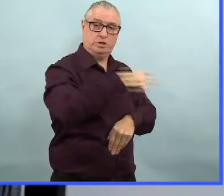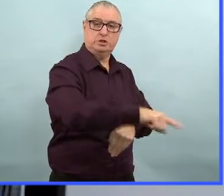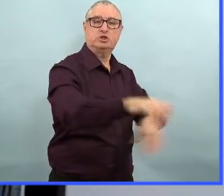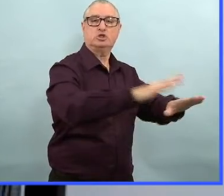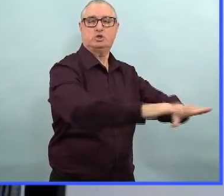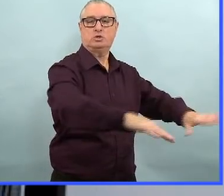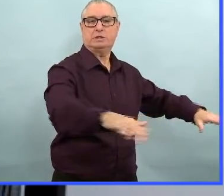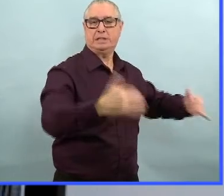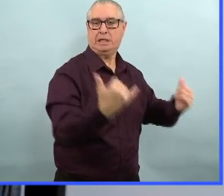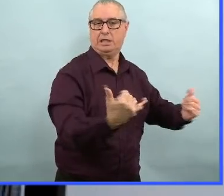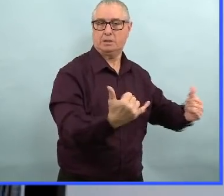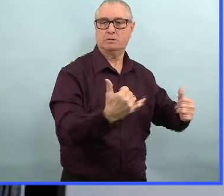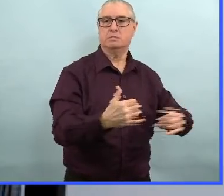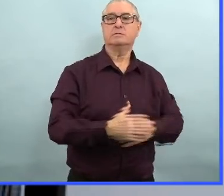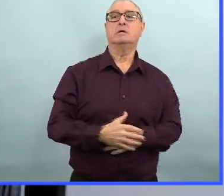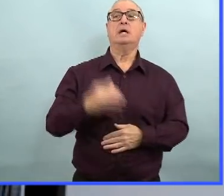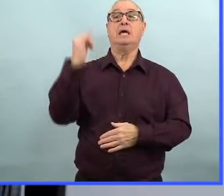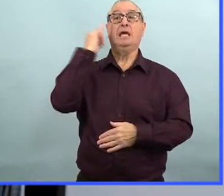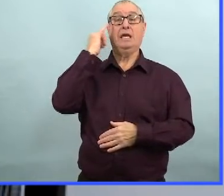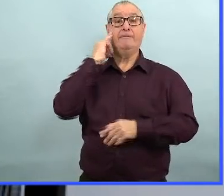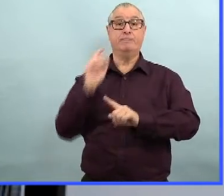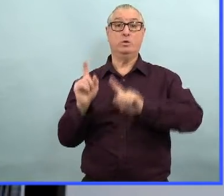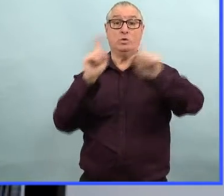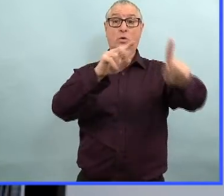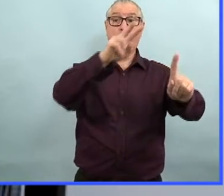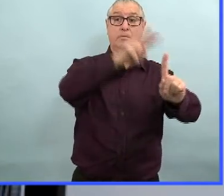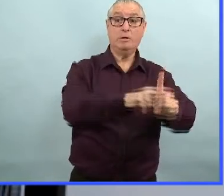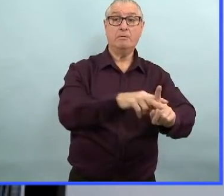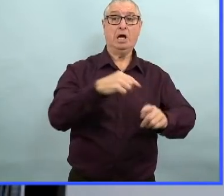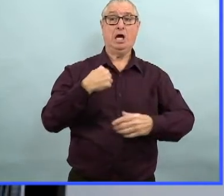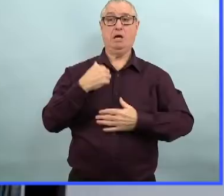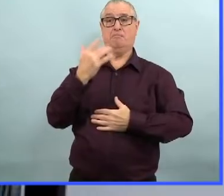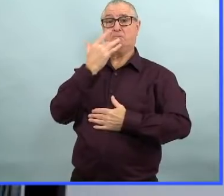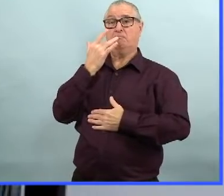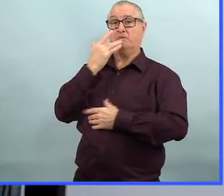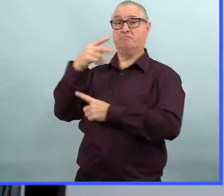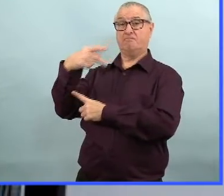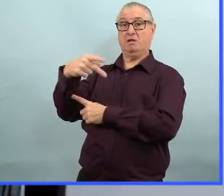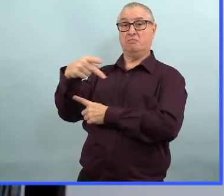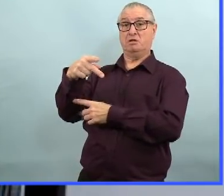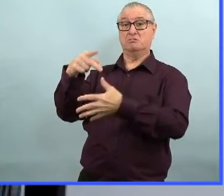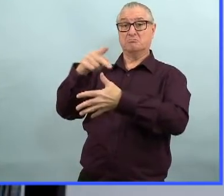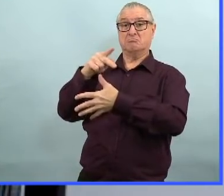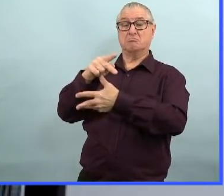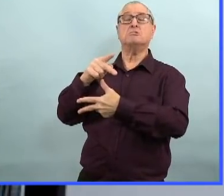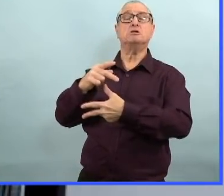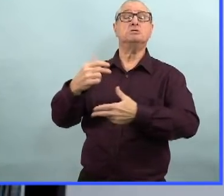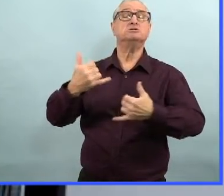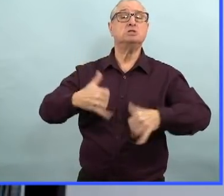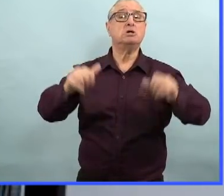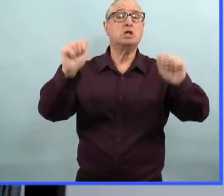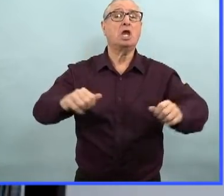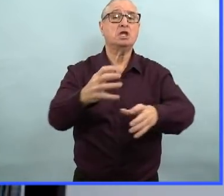both moderna and pfizer are safe and effective and either of them can be used for adults in manitoba